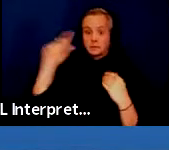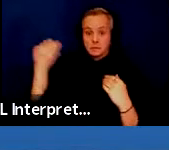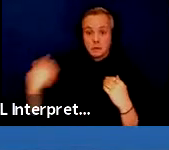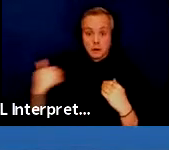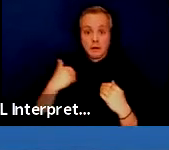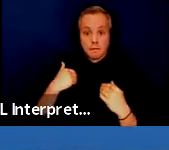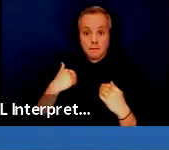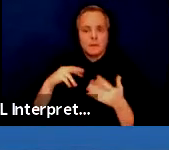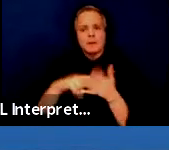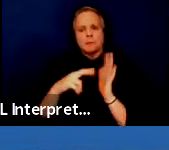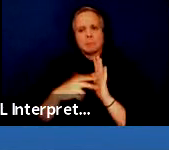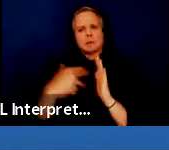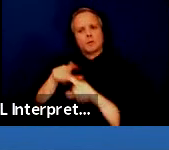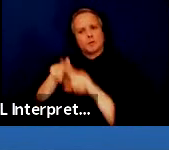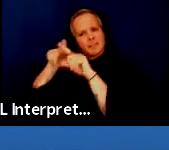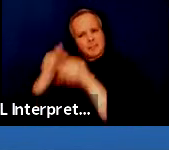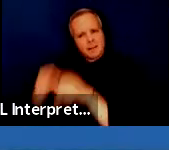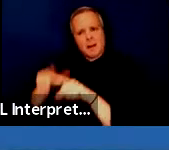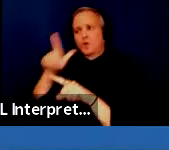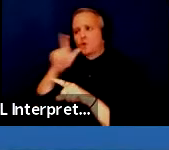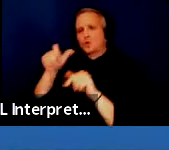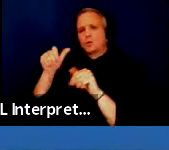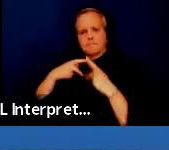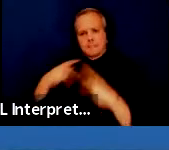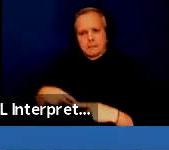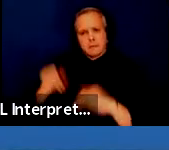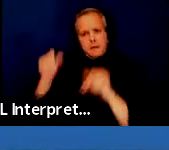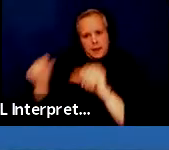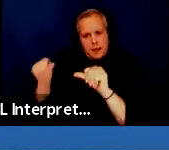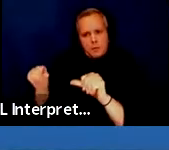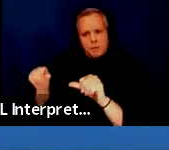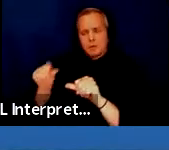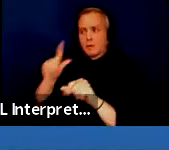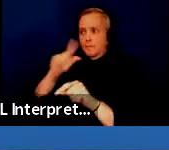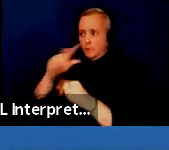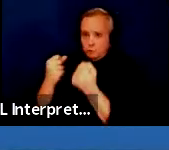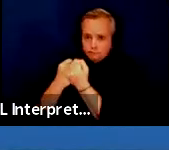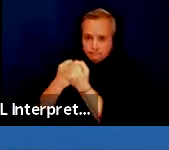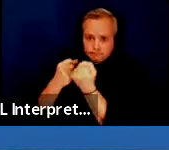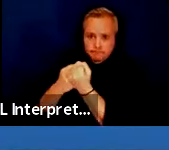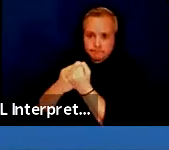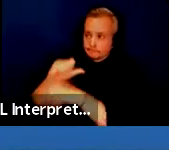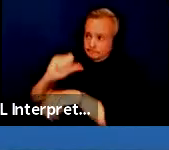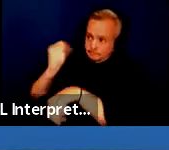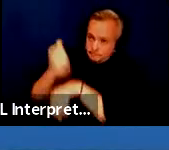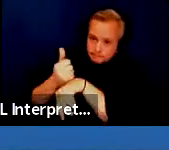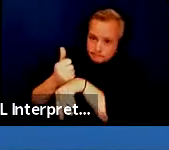ABLE-BODIED PEOPLE TO CREATE, SUPPORT, DESIGN, AND SOMETIMES